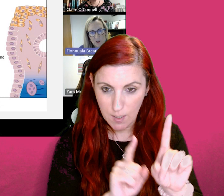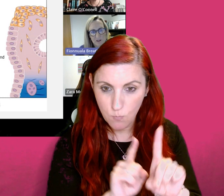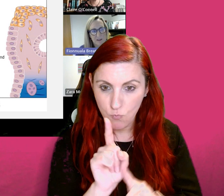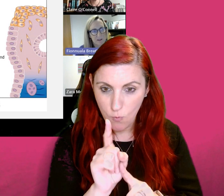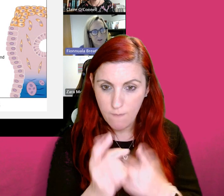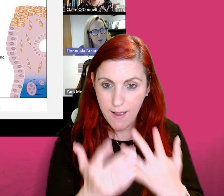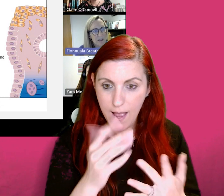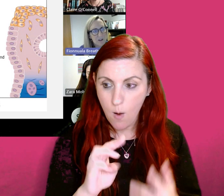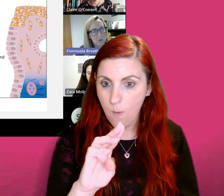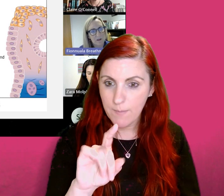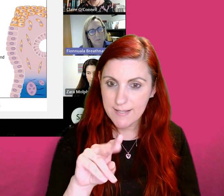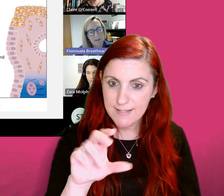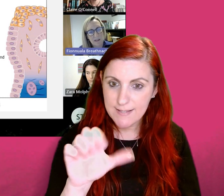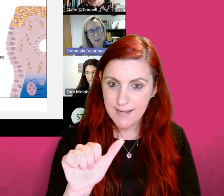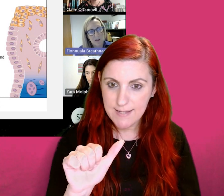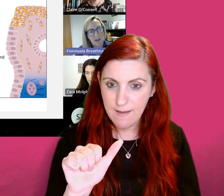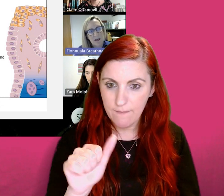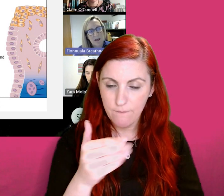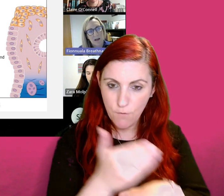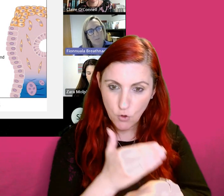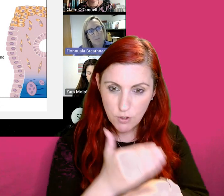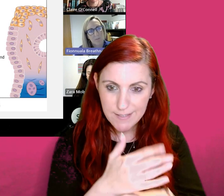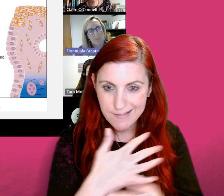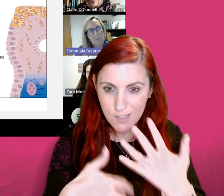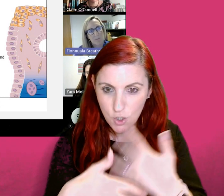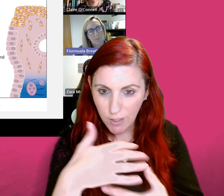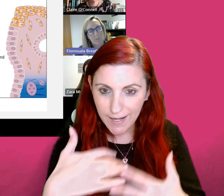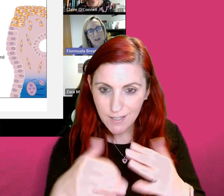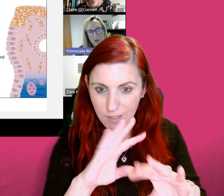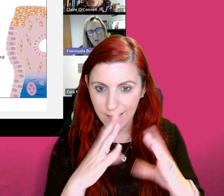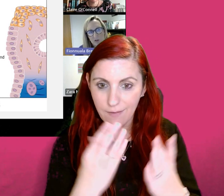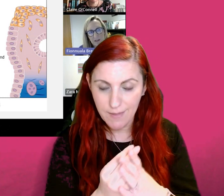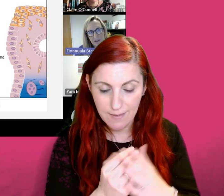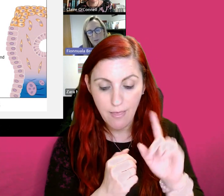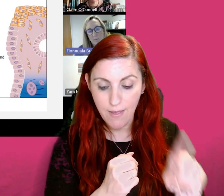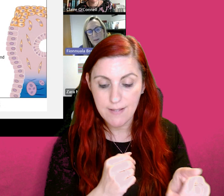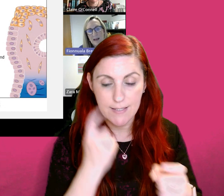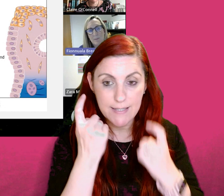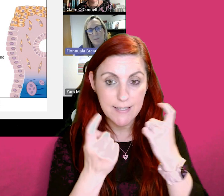functions and the circulation within the placenta um that it is considered that that aspirin May